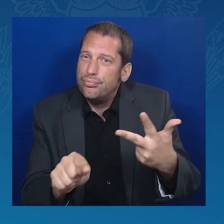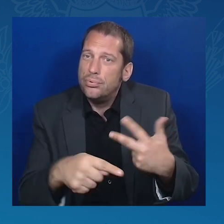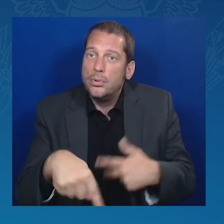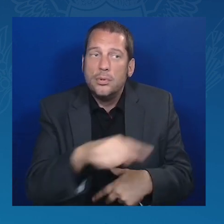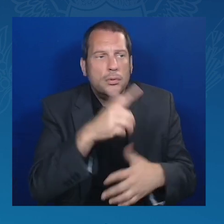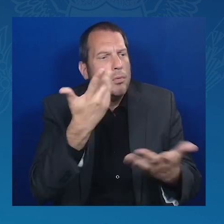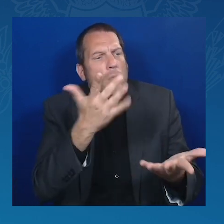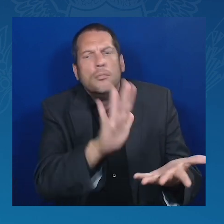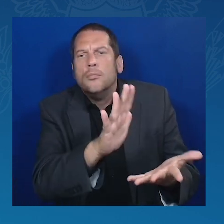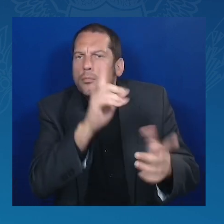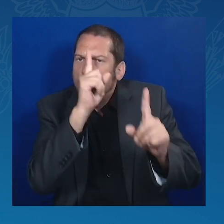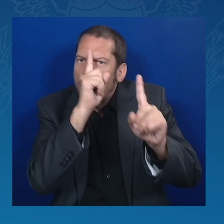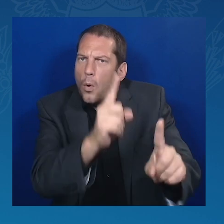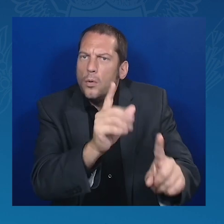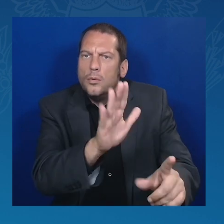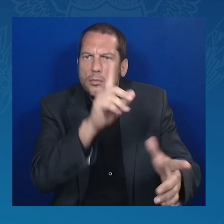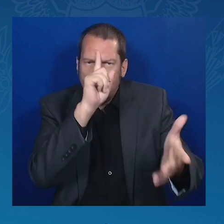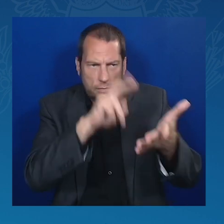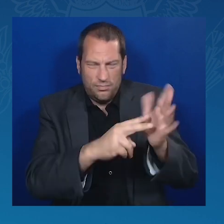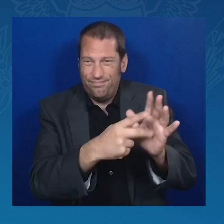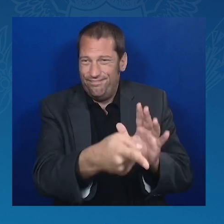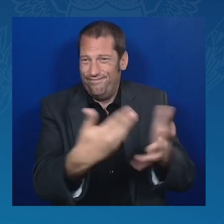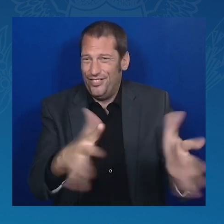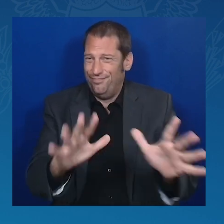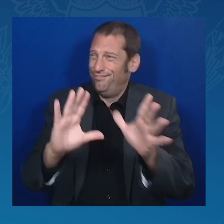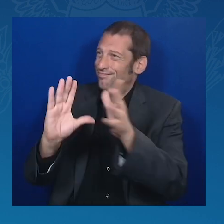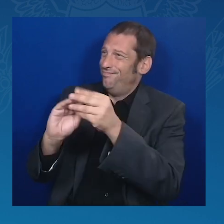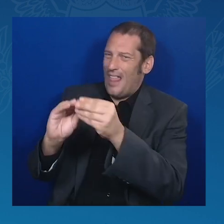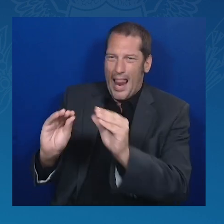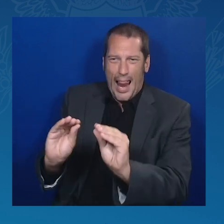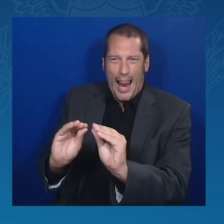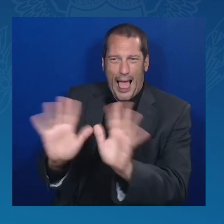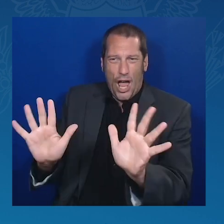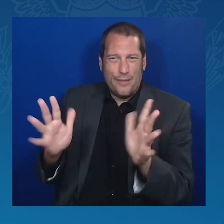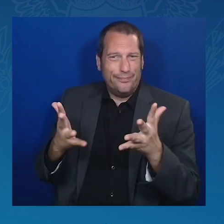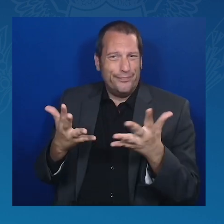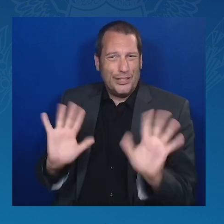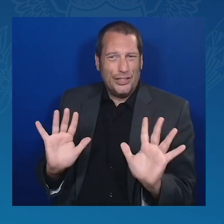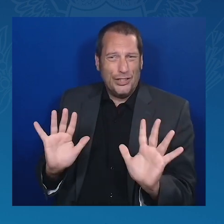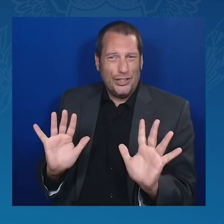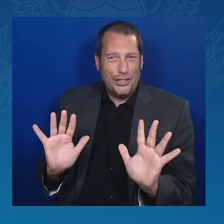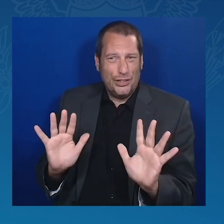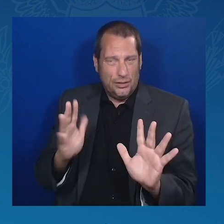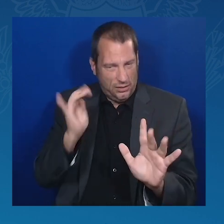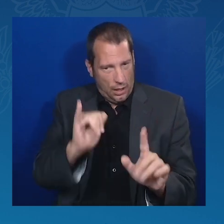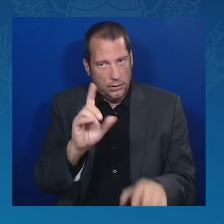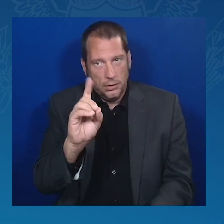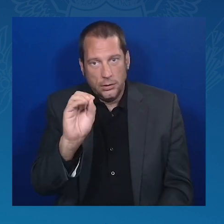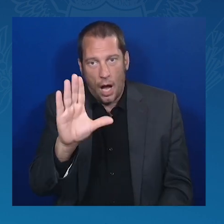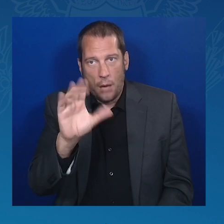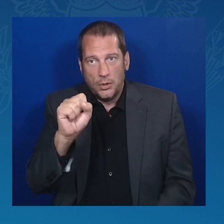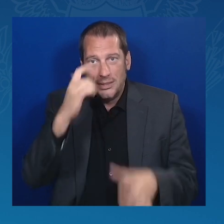the Dobbs decision taking away this fundamental right, one of those justices who was on the Supreme Court